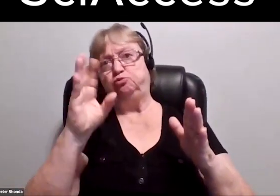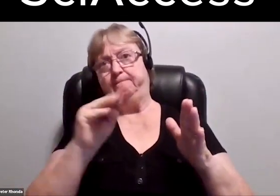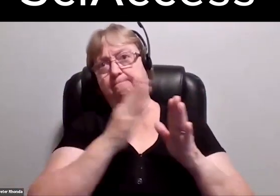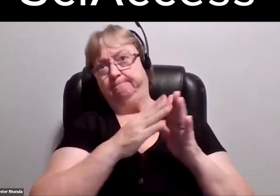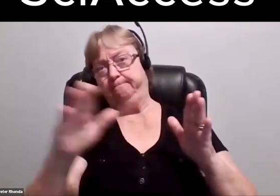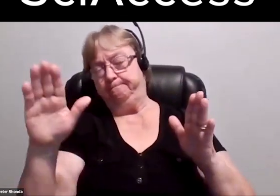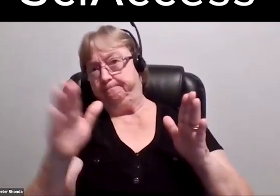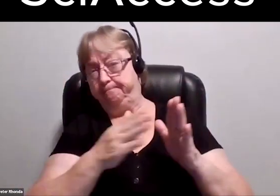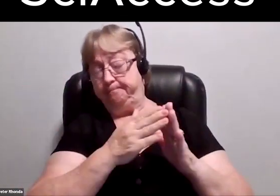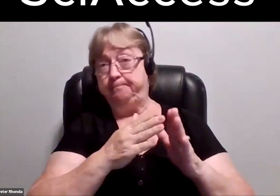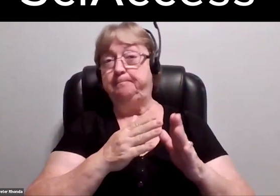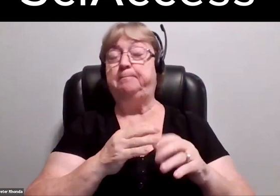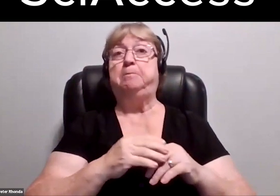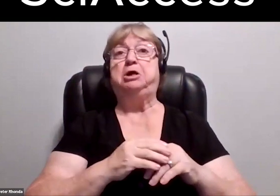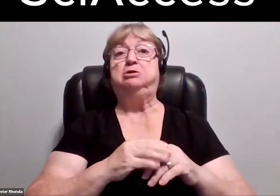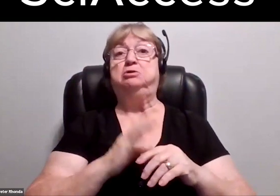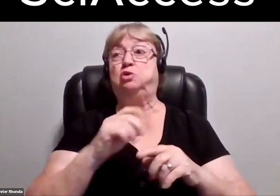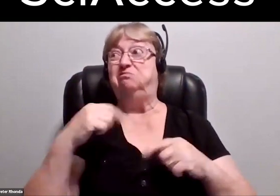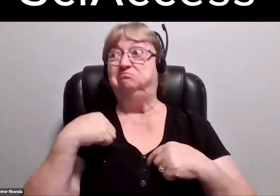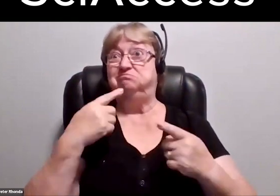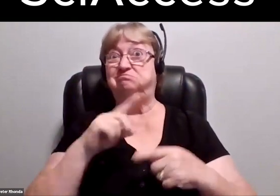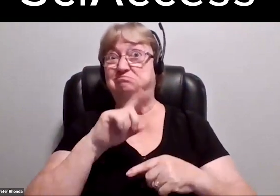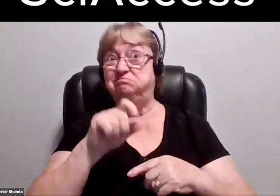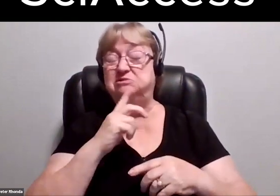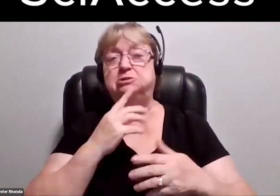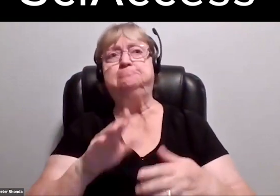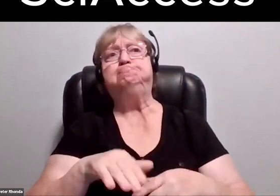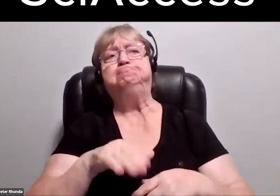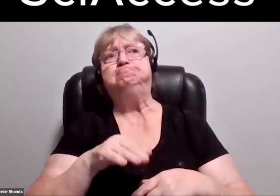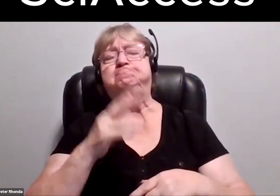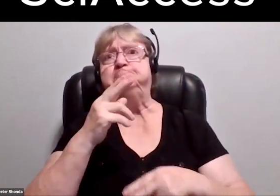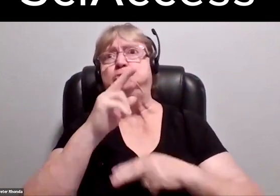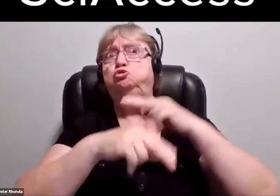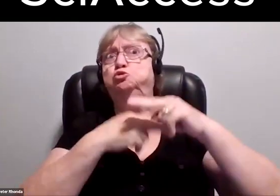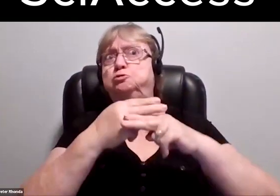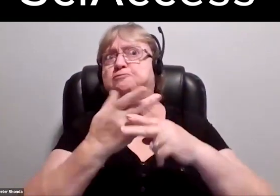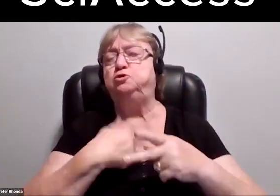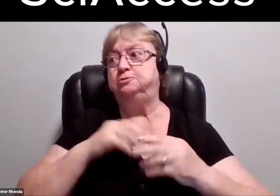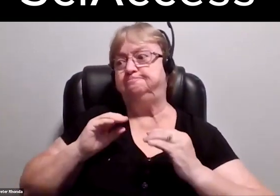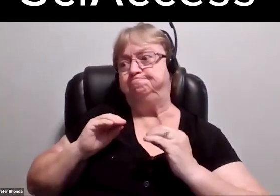The question has been, how do we teach the wonders of the universe to those with visual impairments?